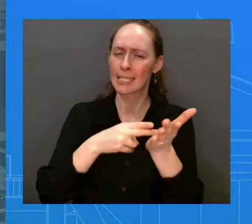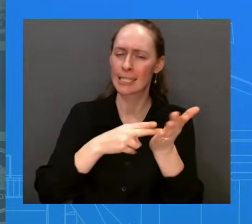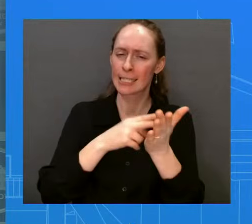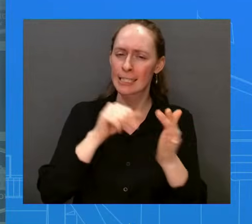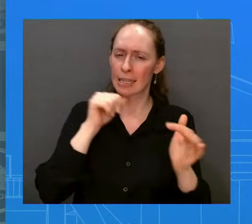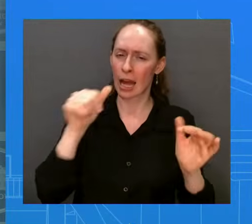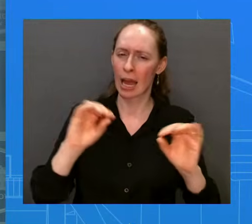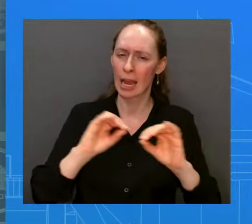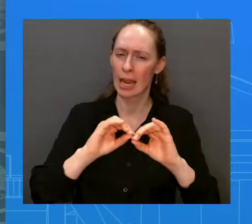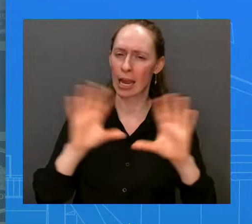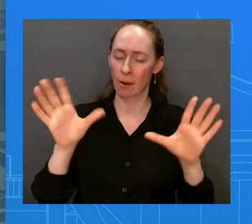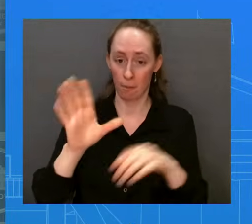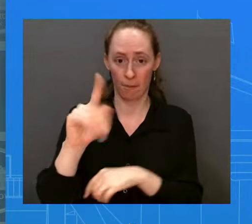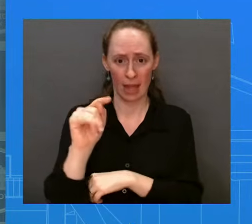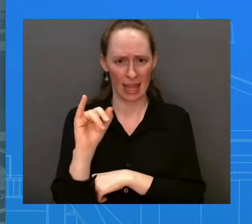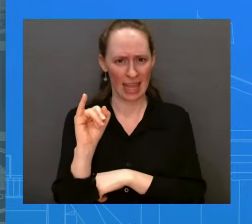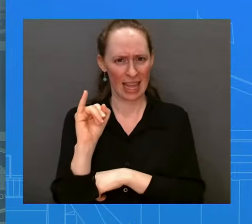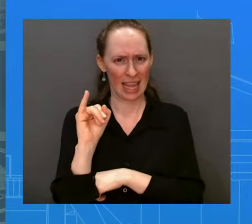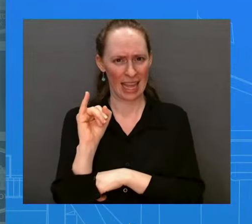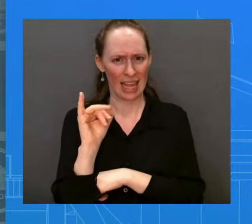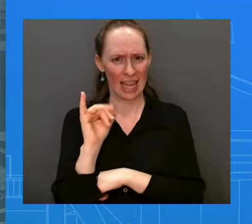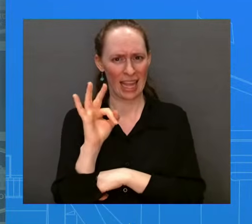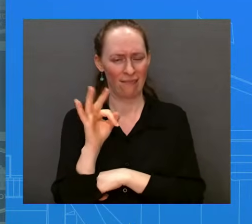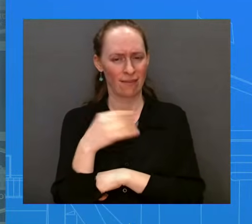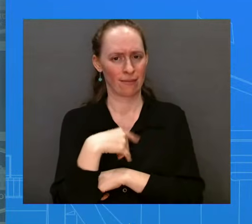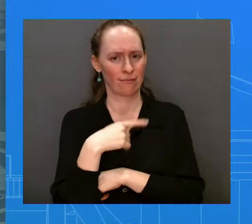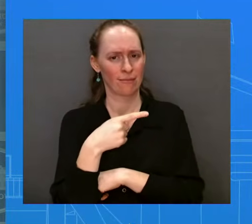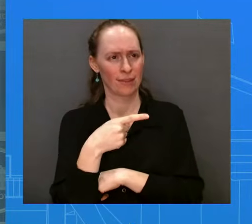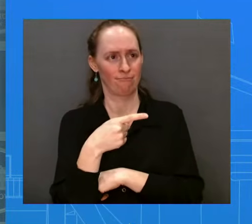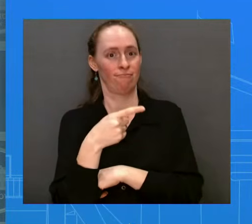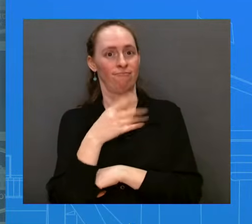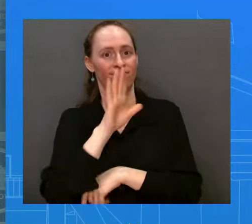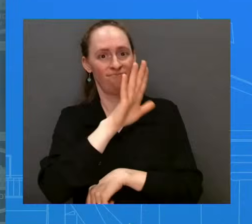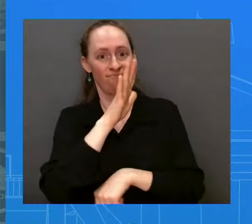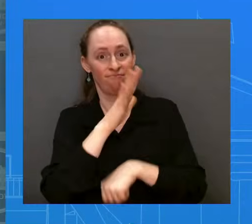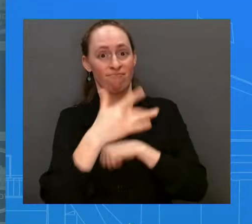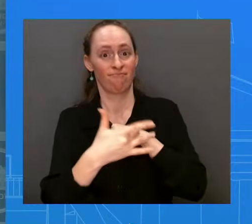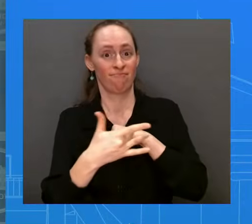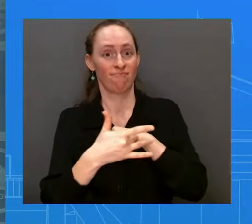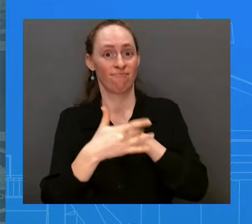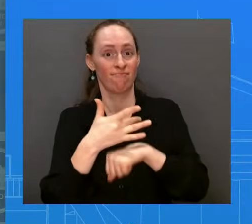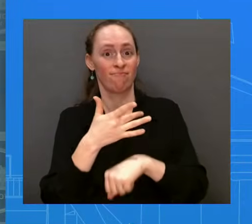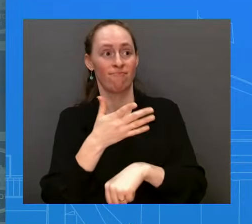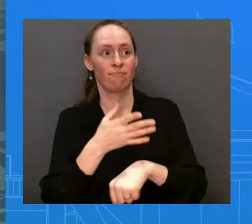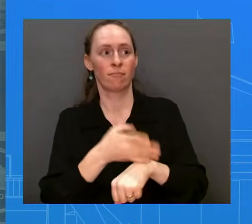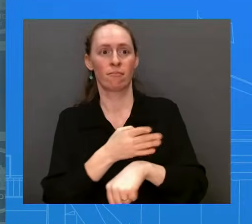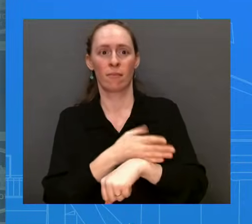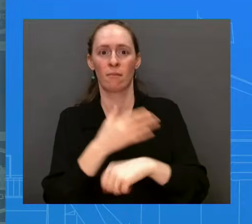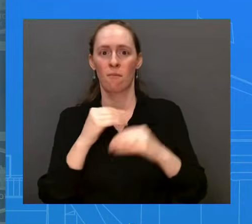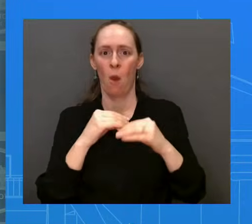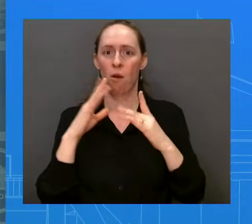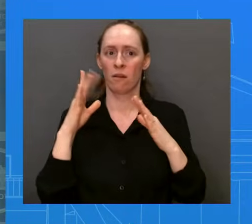The President also instructed the Intelligence Community to take a broad look at the phenomenon of unidentified aerial objects.